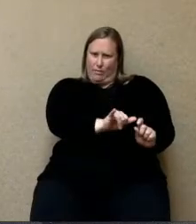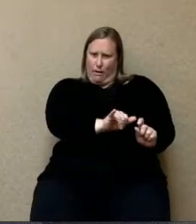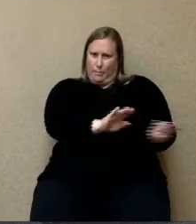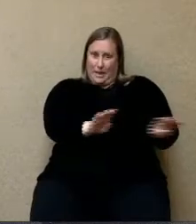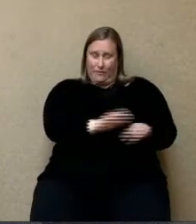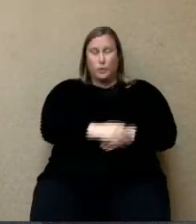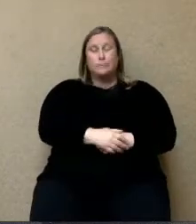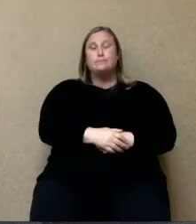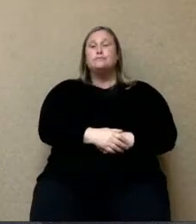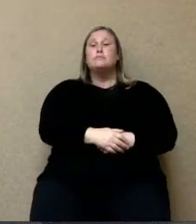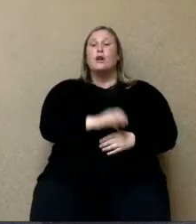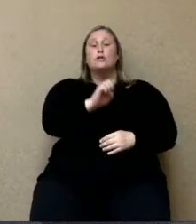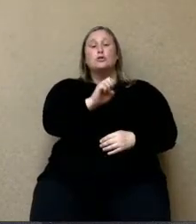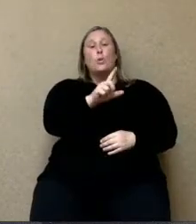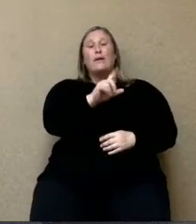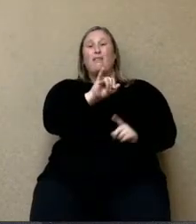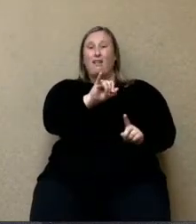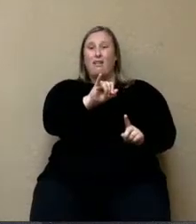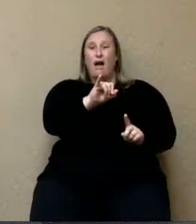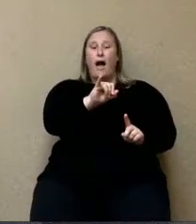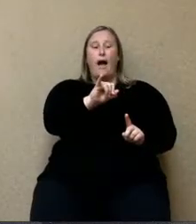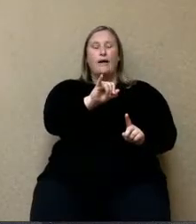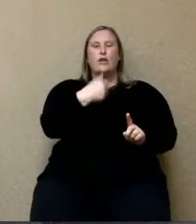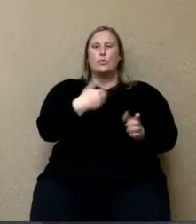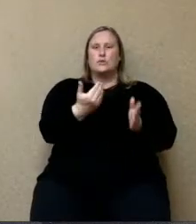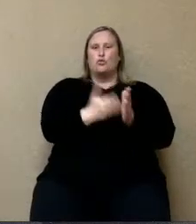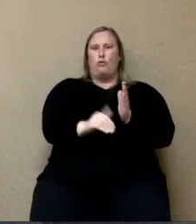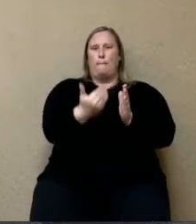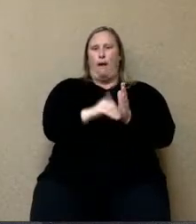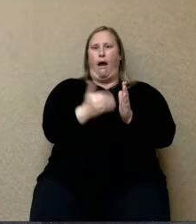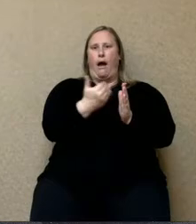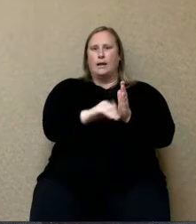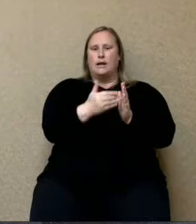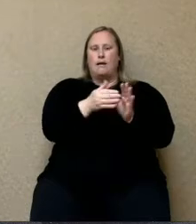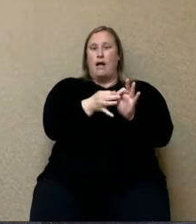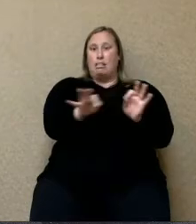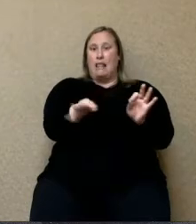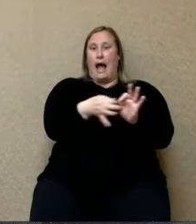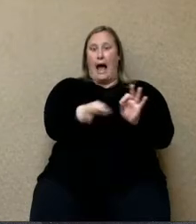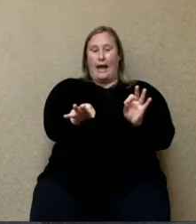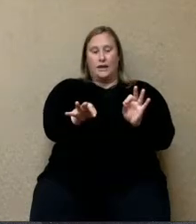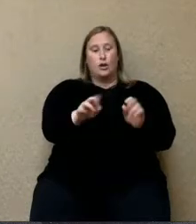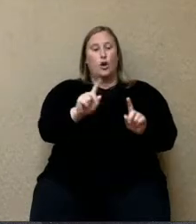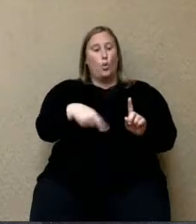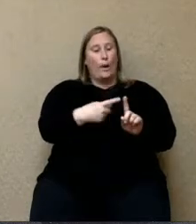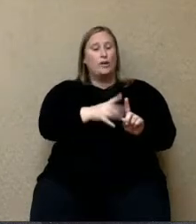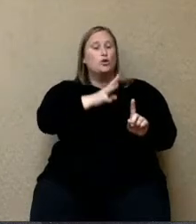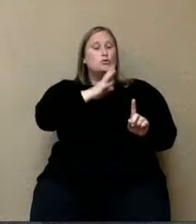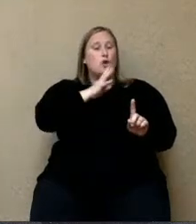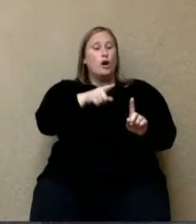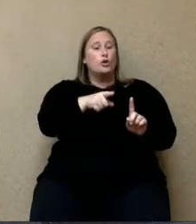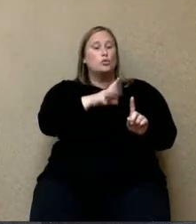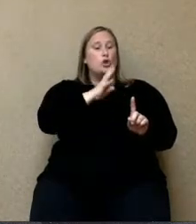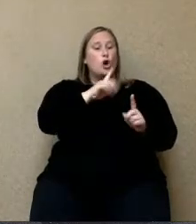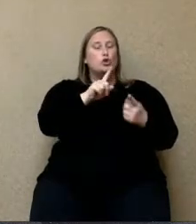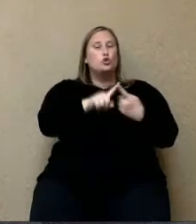So, in his Social Story there was a repetitive line. And the repetitive line was, when you talk, you talk to somebody.